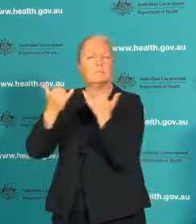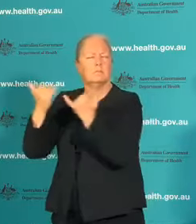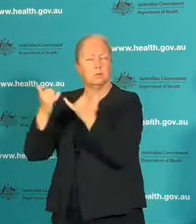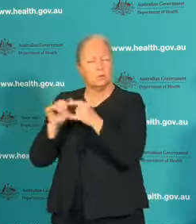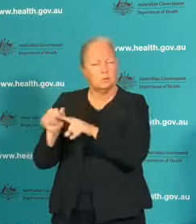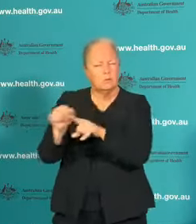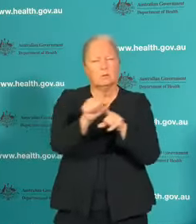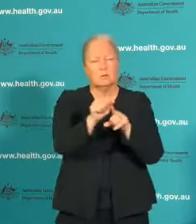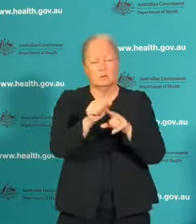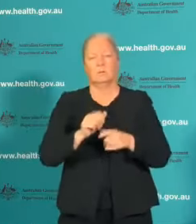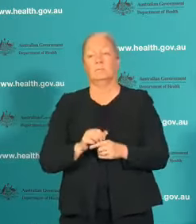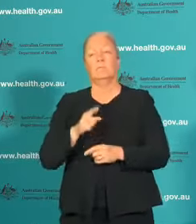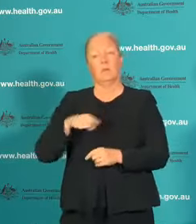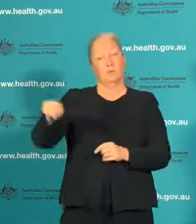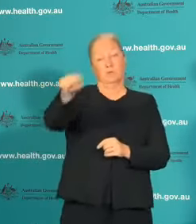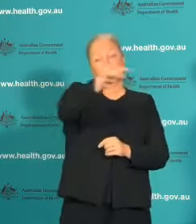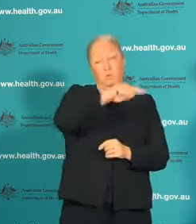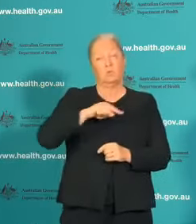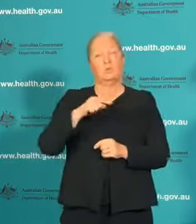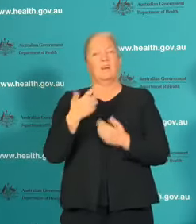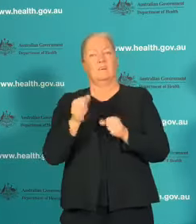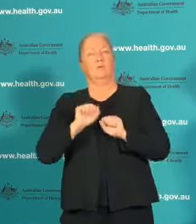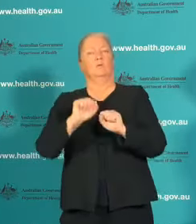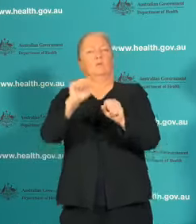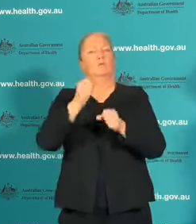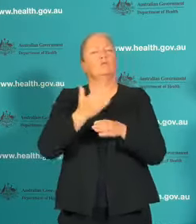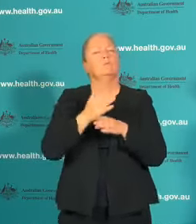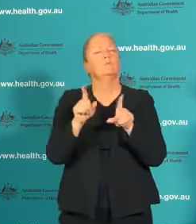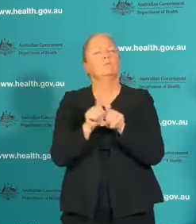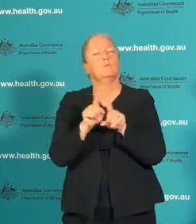community transmission and keeping the levels down and this